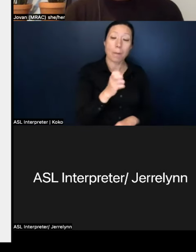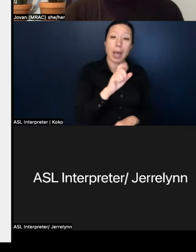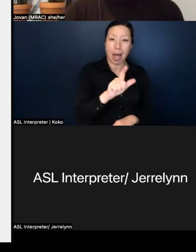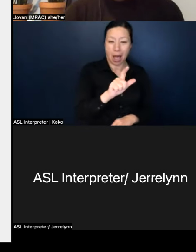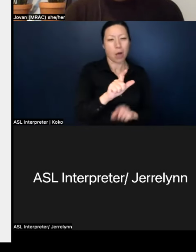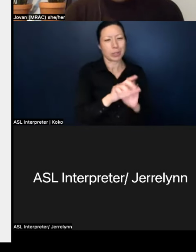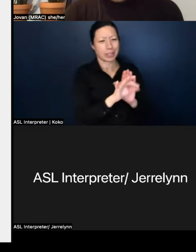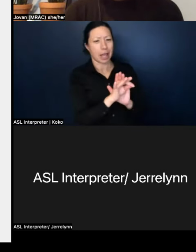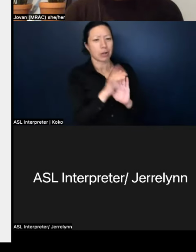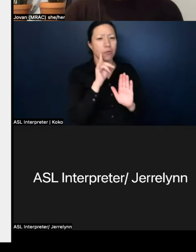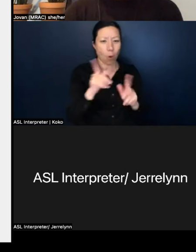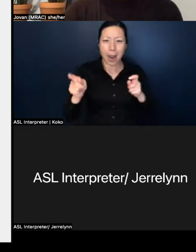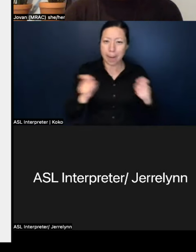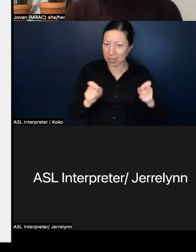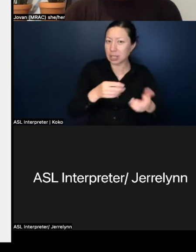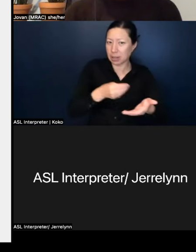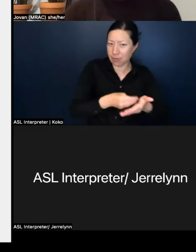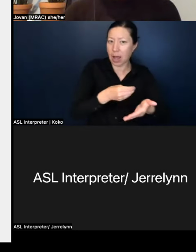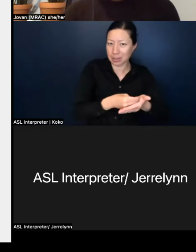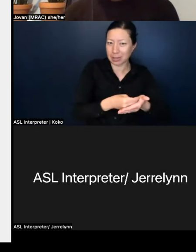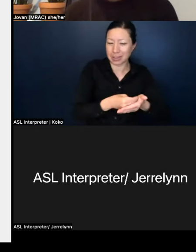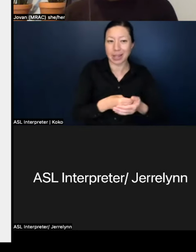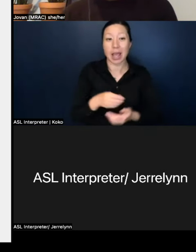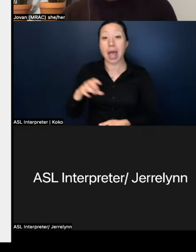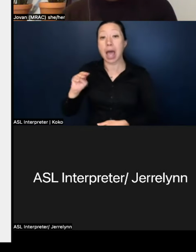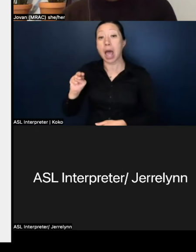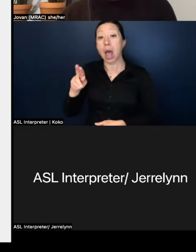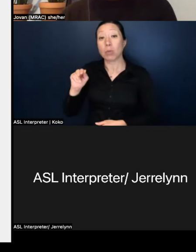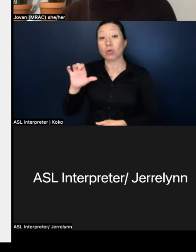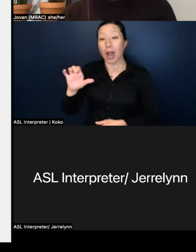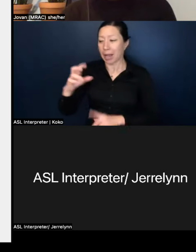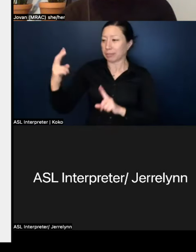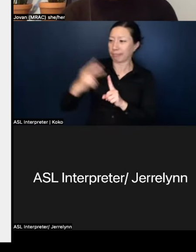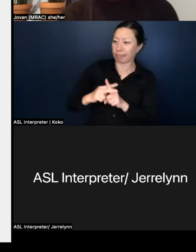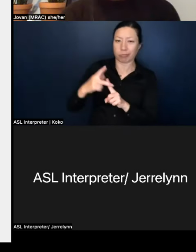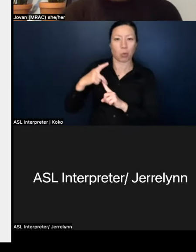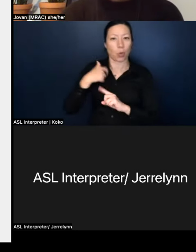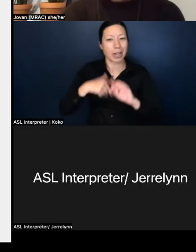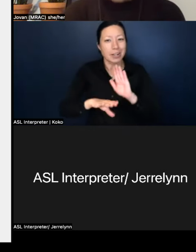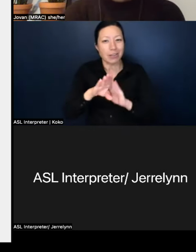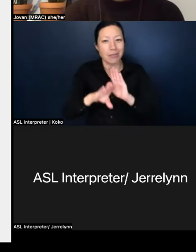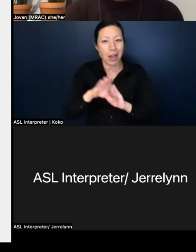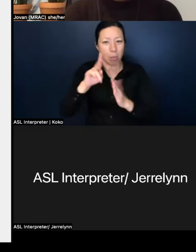and MRAC was charged with developing a program that was specific for individual artists.